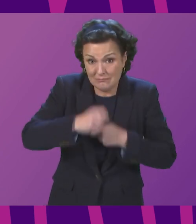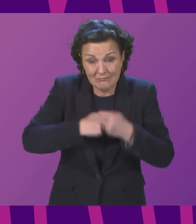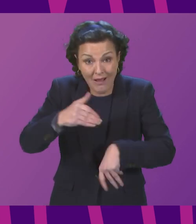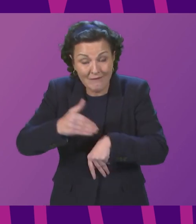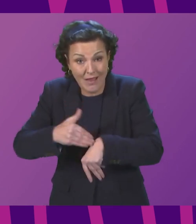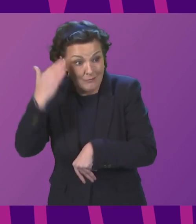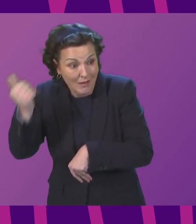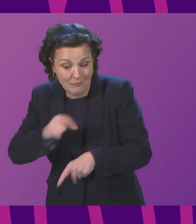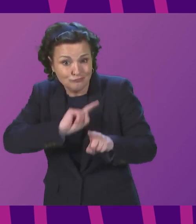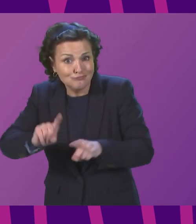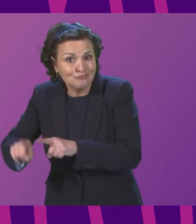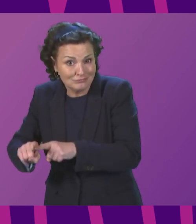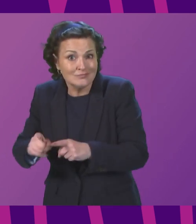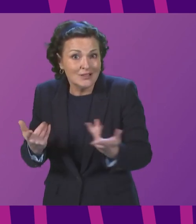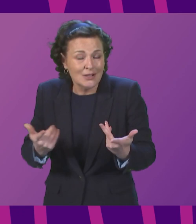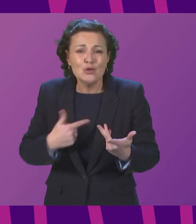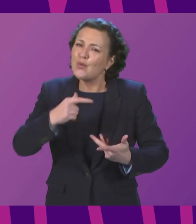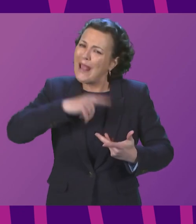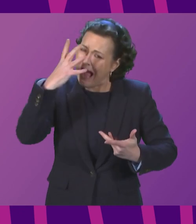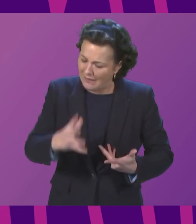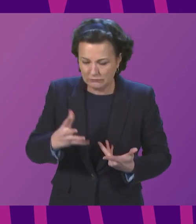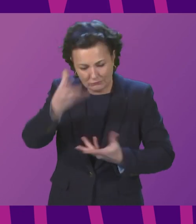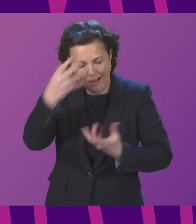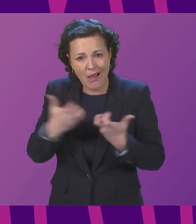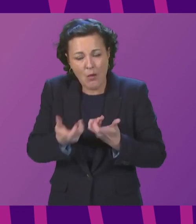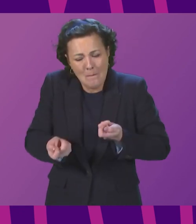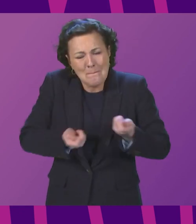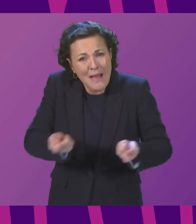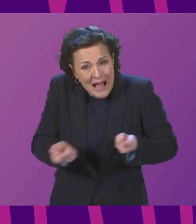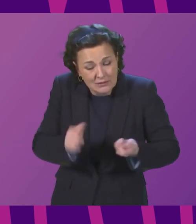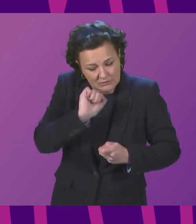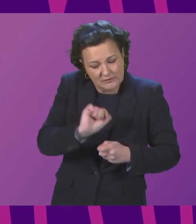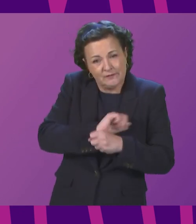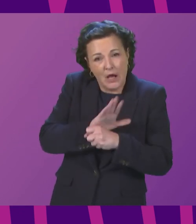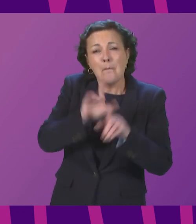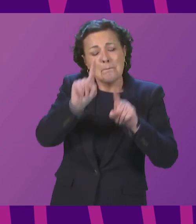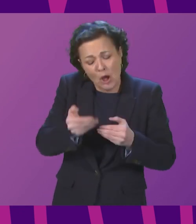ways of managing the virus. We will do that but, in the meantime, we must continue to